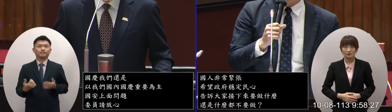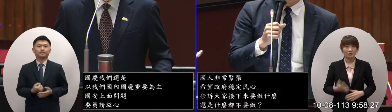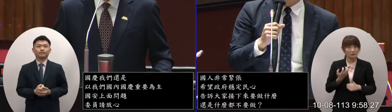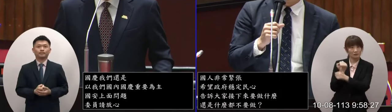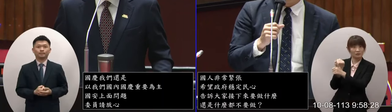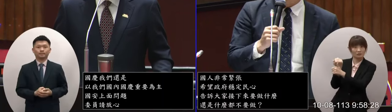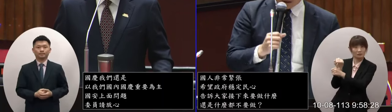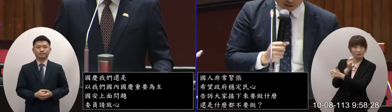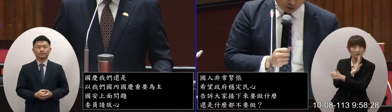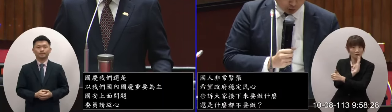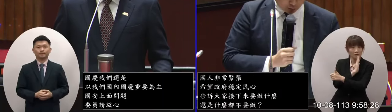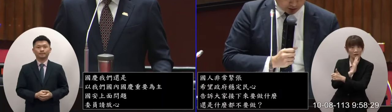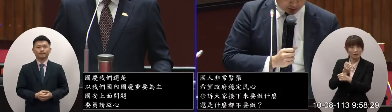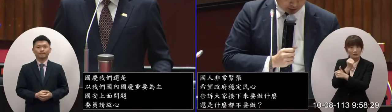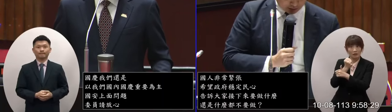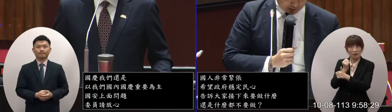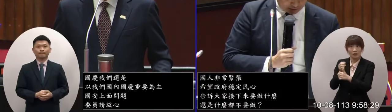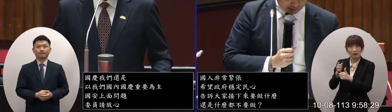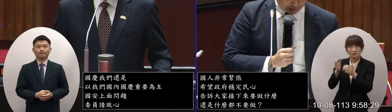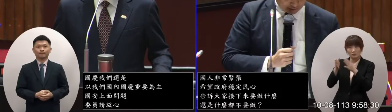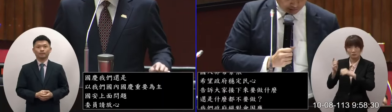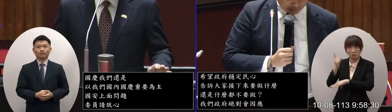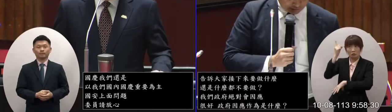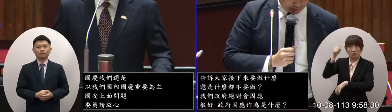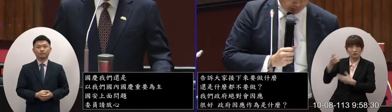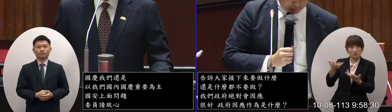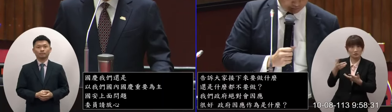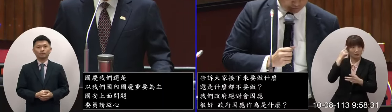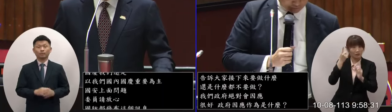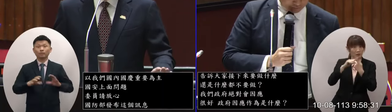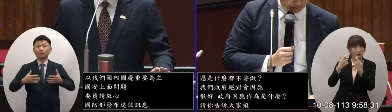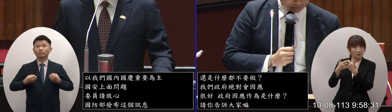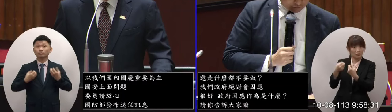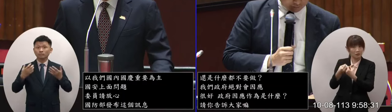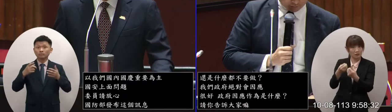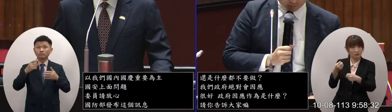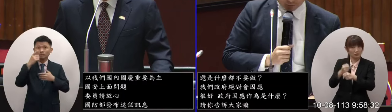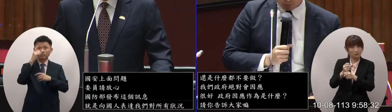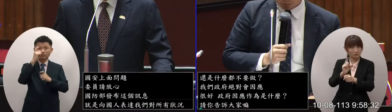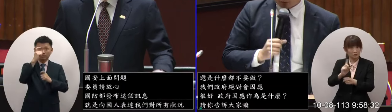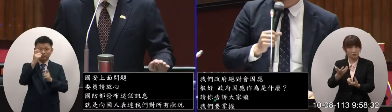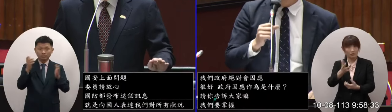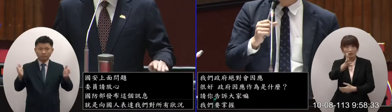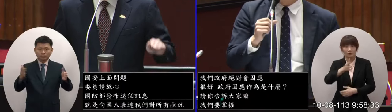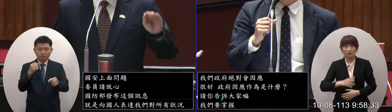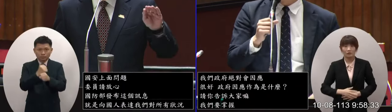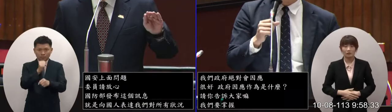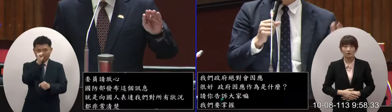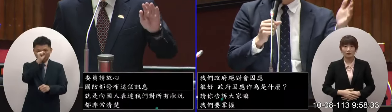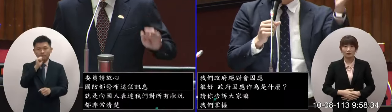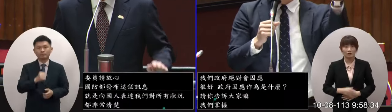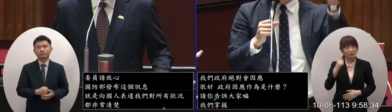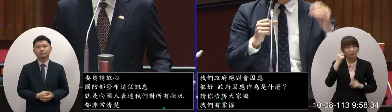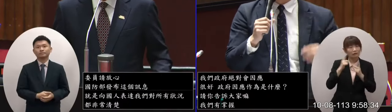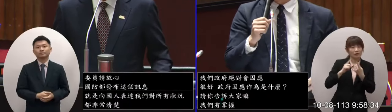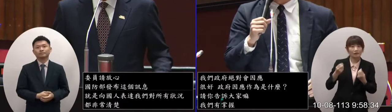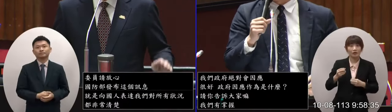Then what should we do in response? I will say that during the National Day, we will hold the domestic National Day well. What we should do in response is to launch his missiles